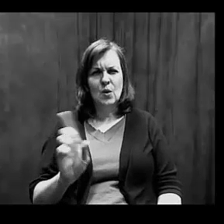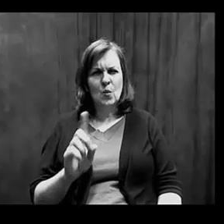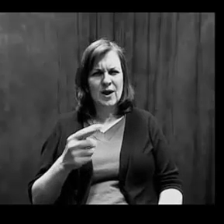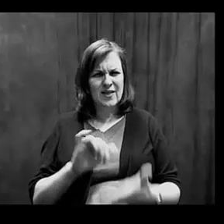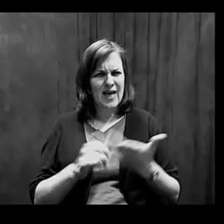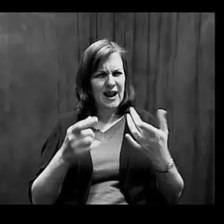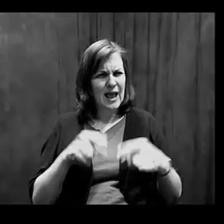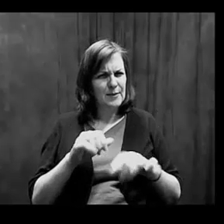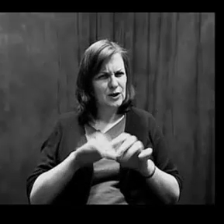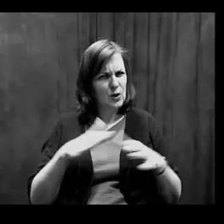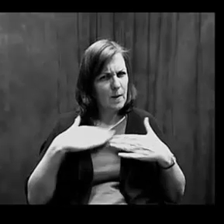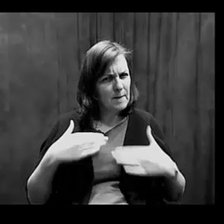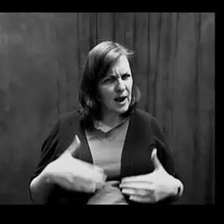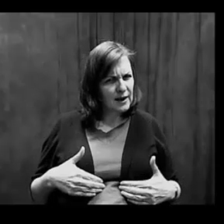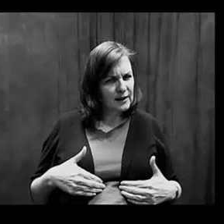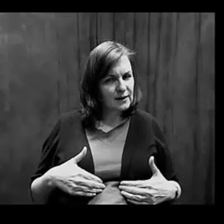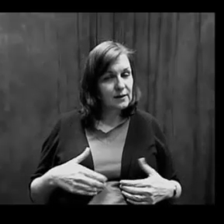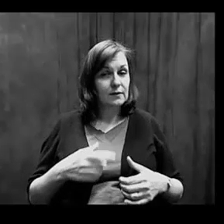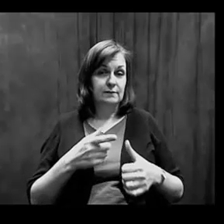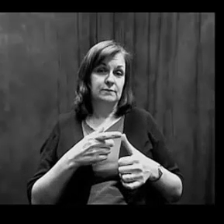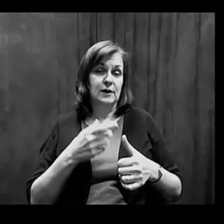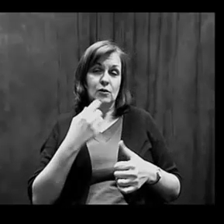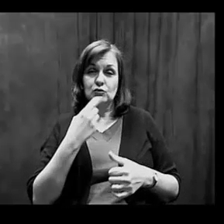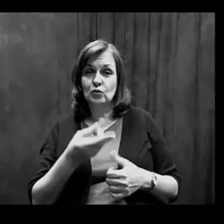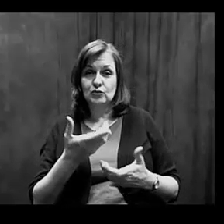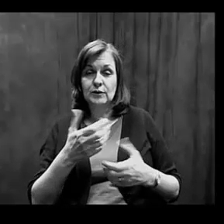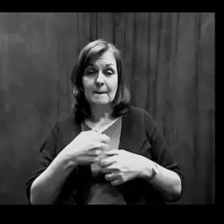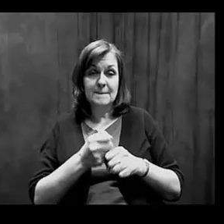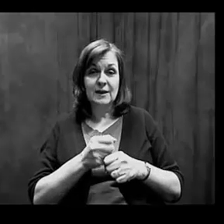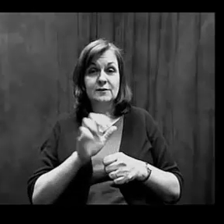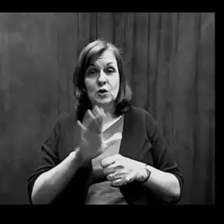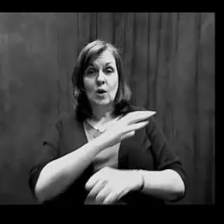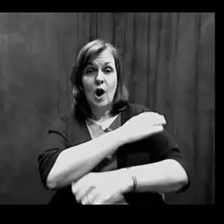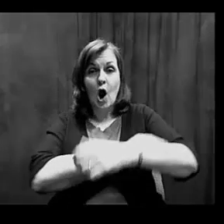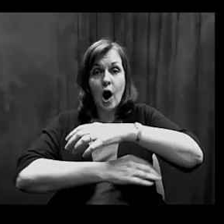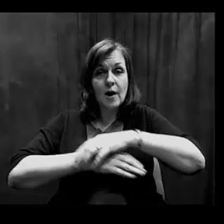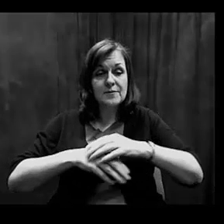where do you think we see this in you -- Well I gave you hints that it makes your arms